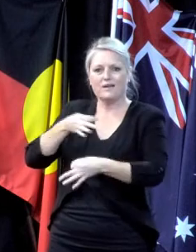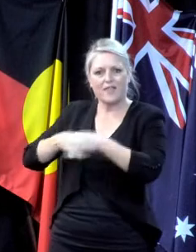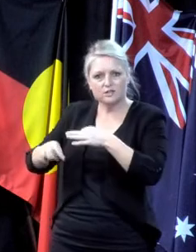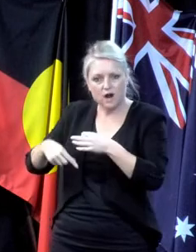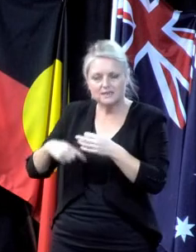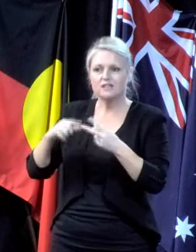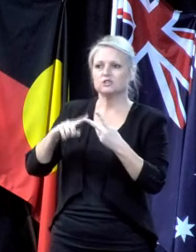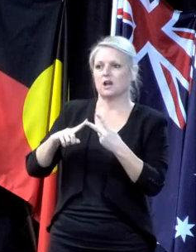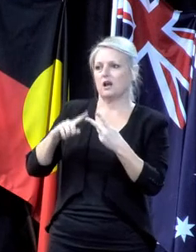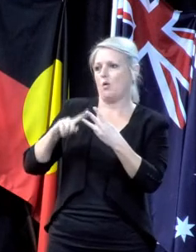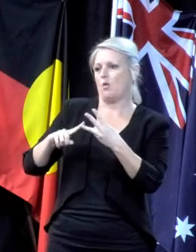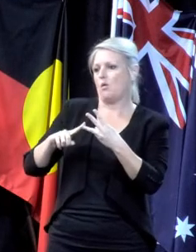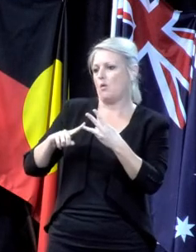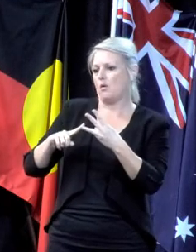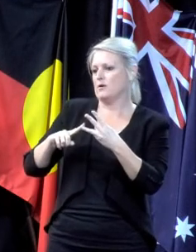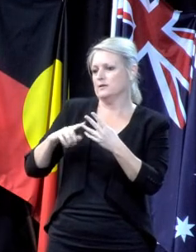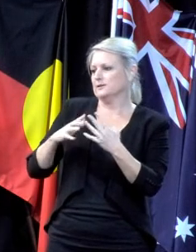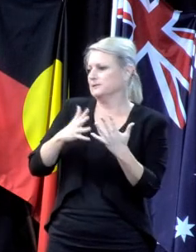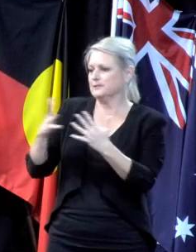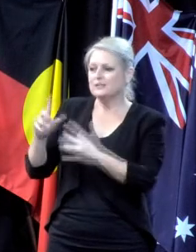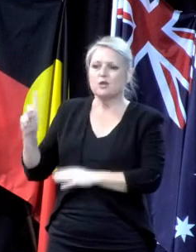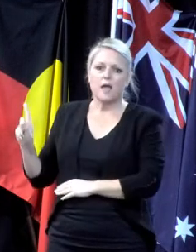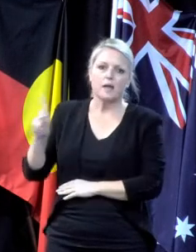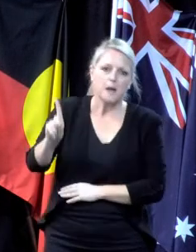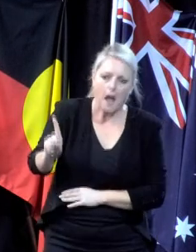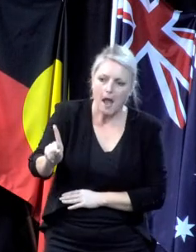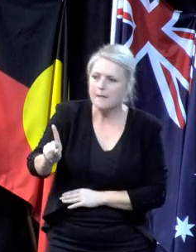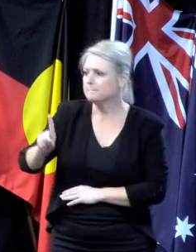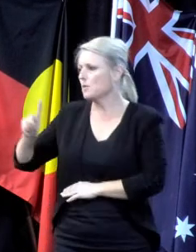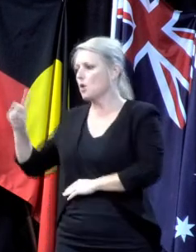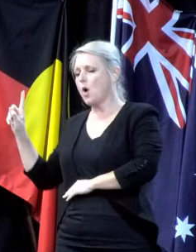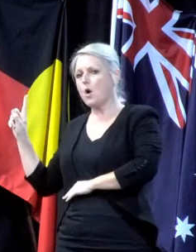you know, go back into the classroom or go into the classroom and then they’re